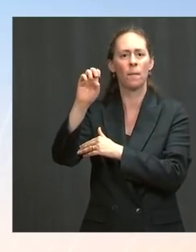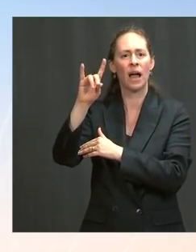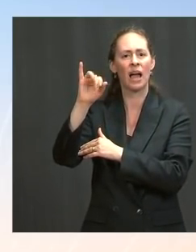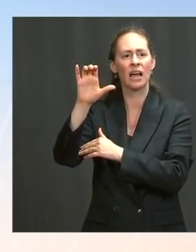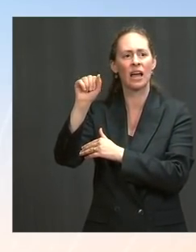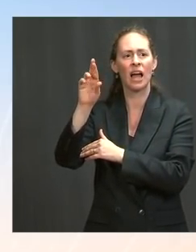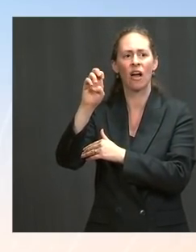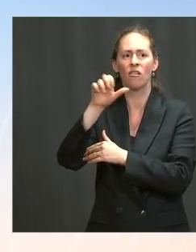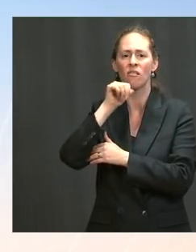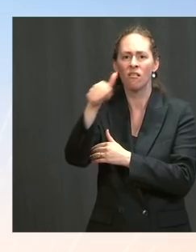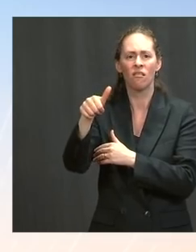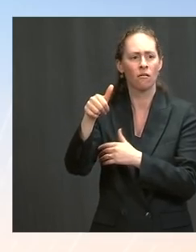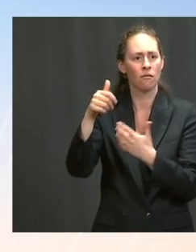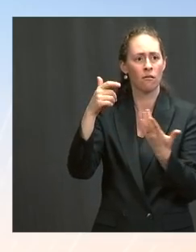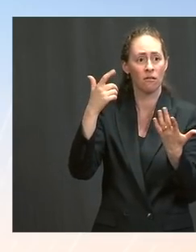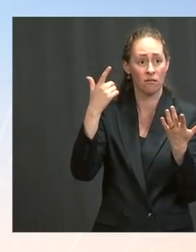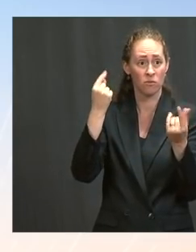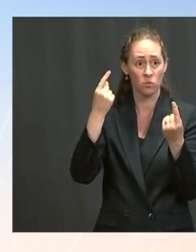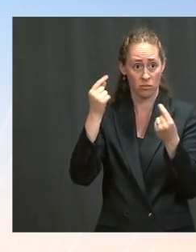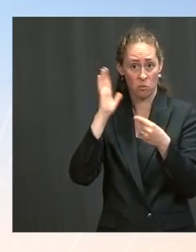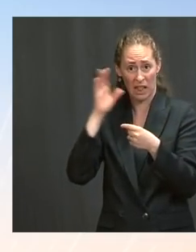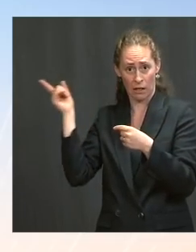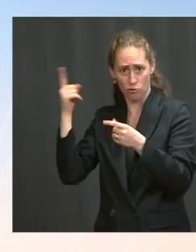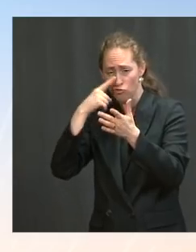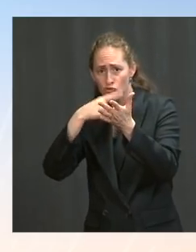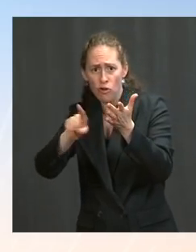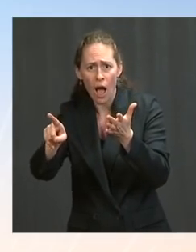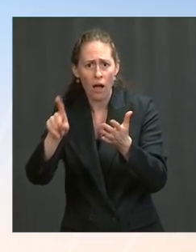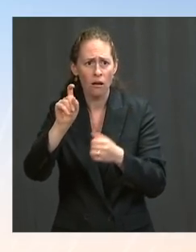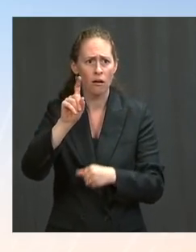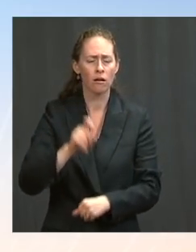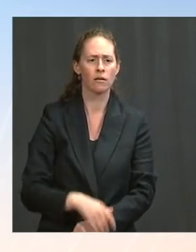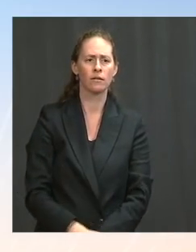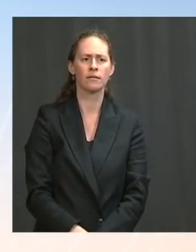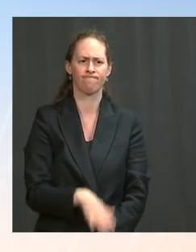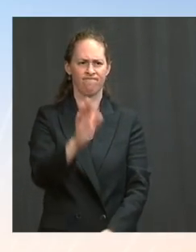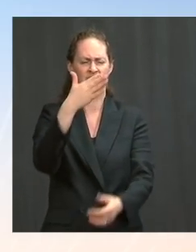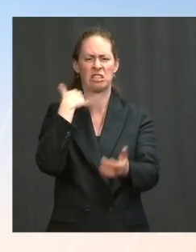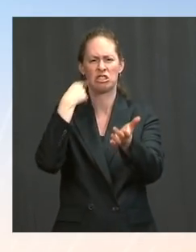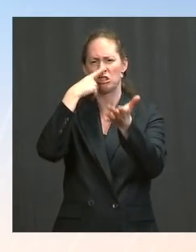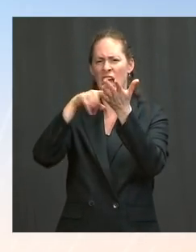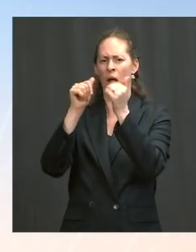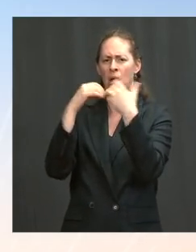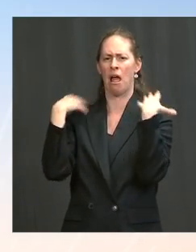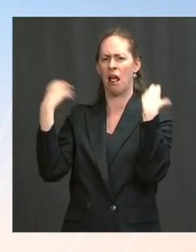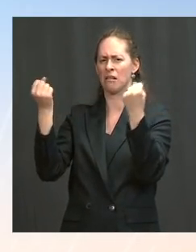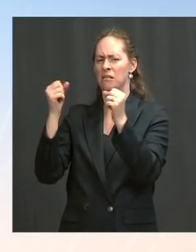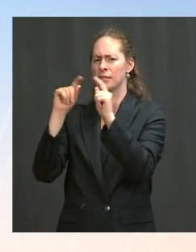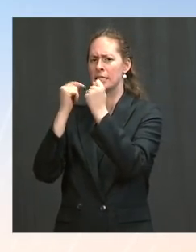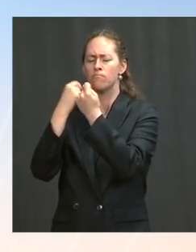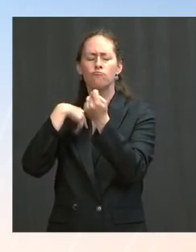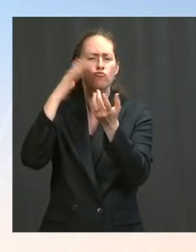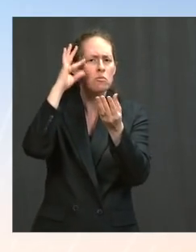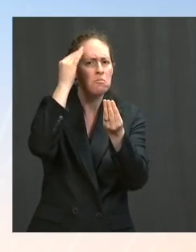Ms. Psaki: Sure. I -- well, let me talk to our health team and see if there's more we can get back to you on that. Go ahead. The Press: Thanks, Jen. The Senate Minority Leader